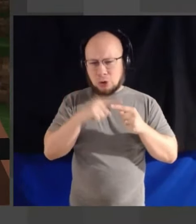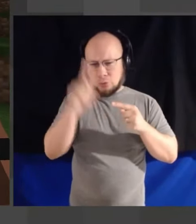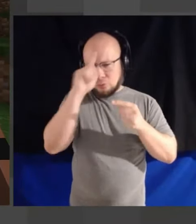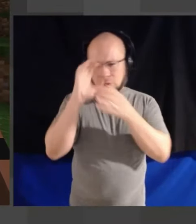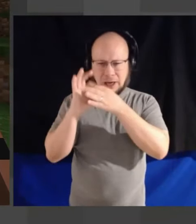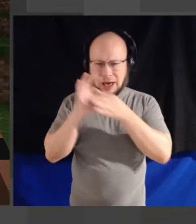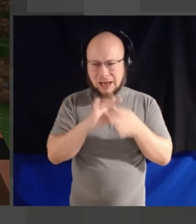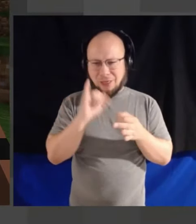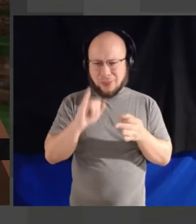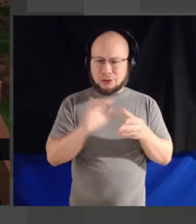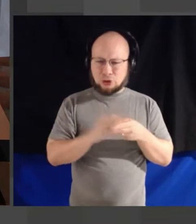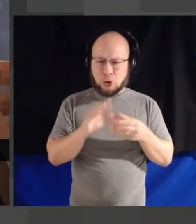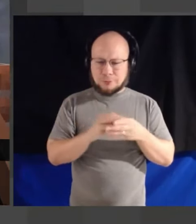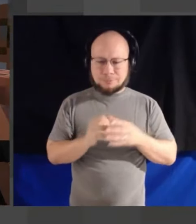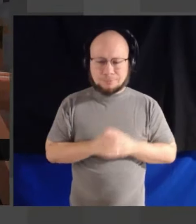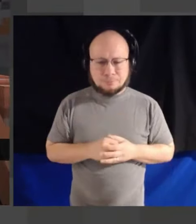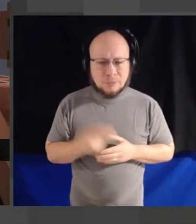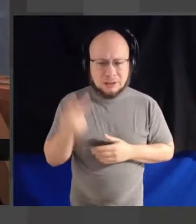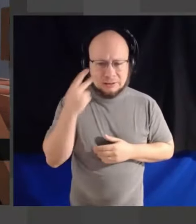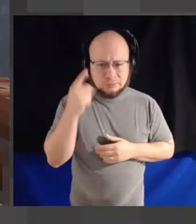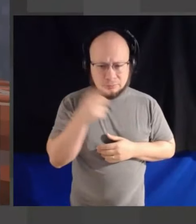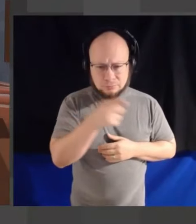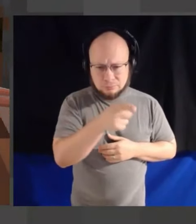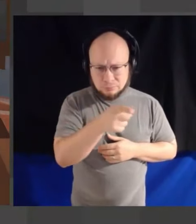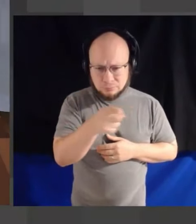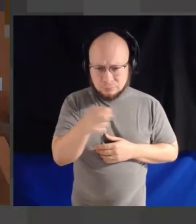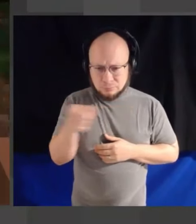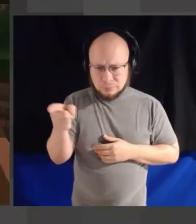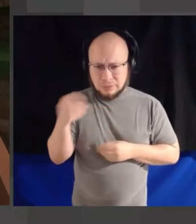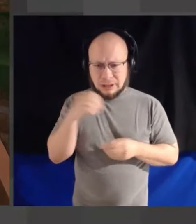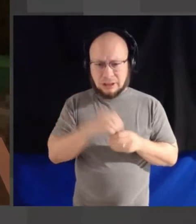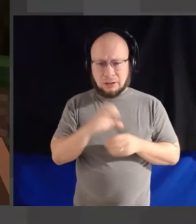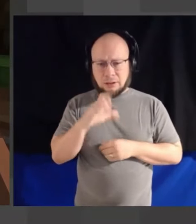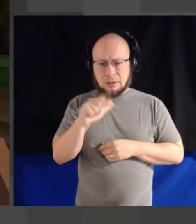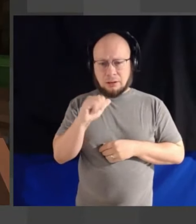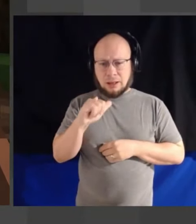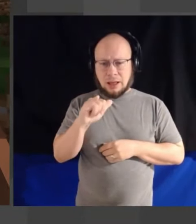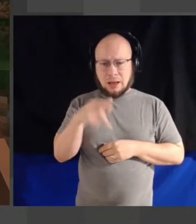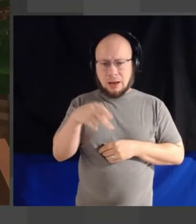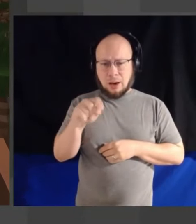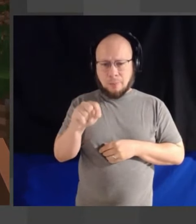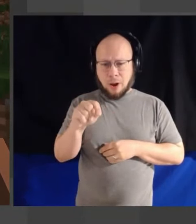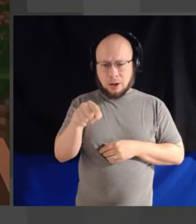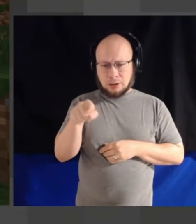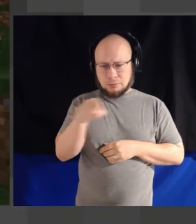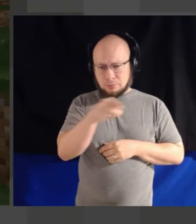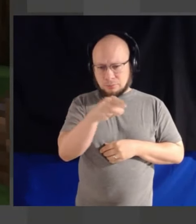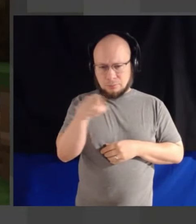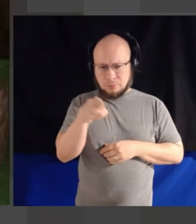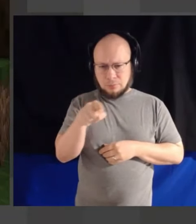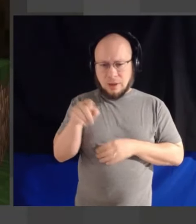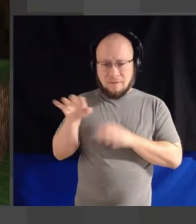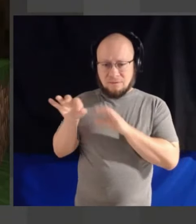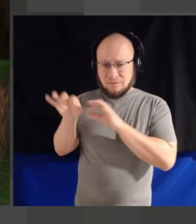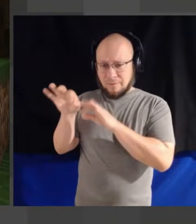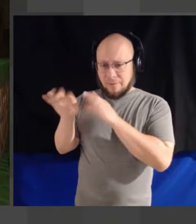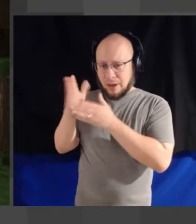WITH WHATEVER NEW THING AND TRY TO CONNECT THE PIECES AND HERE WE SEE THOSE PIECES CONNECTED IN